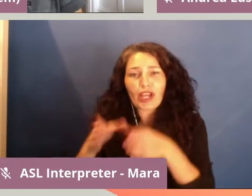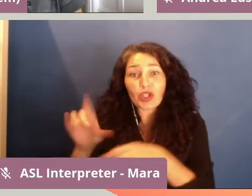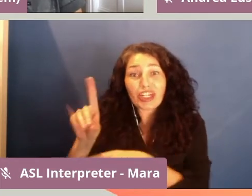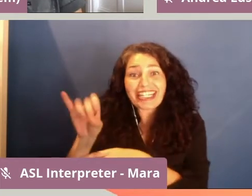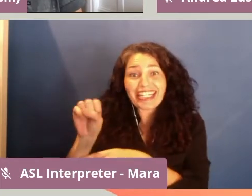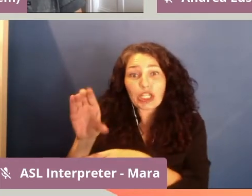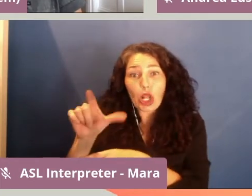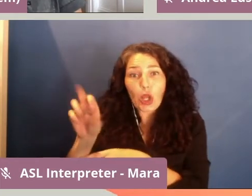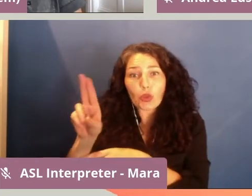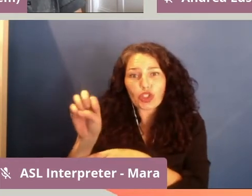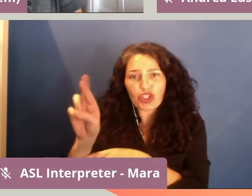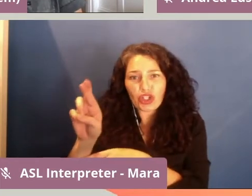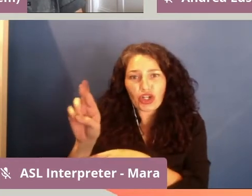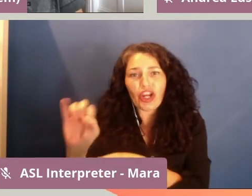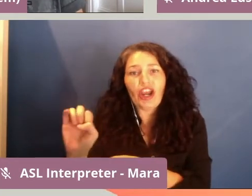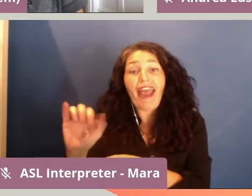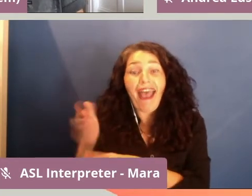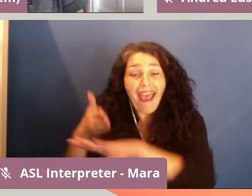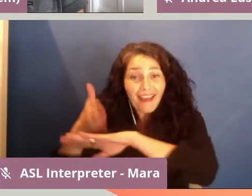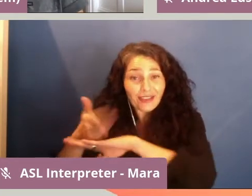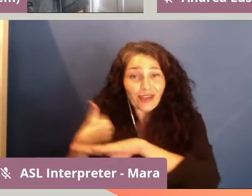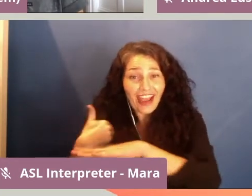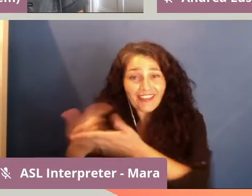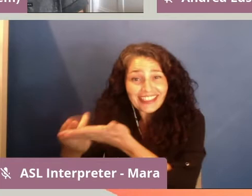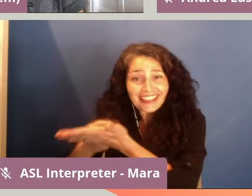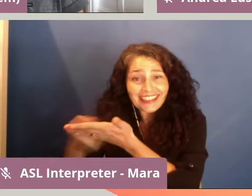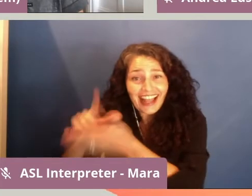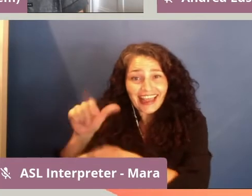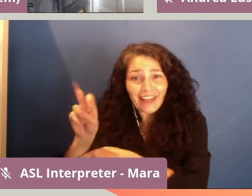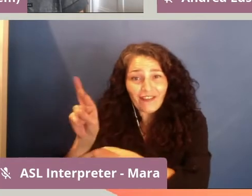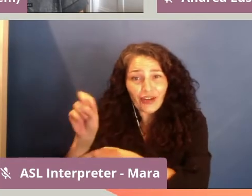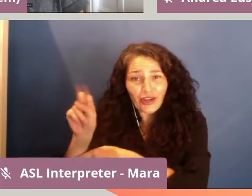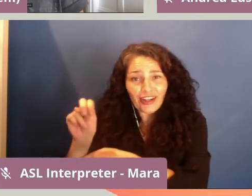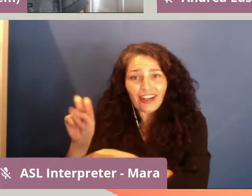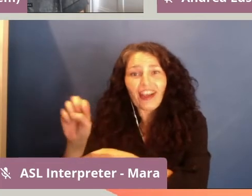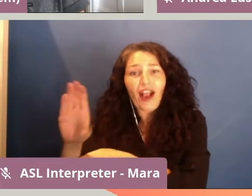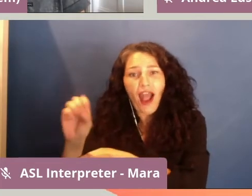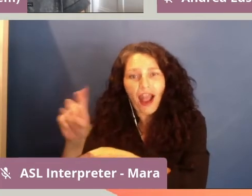between Sam and Laverne Cox, Executive Producer of "Disclosure".